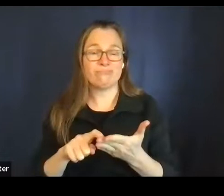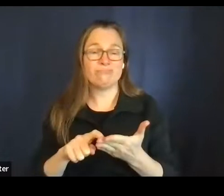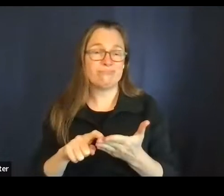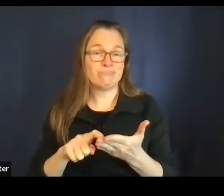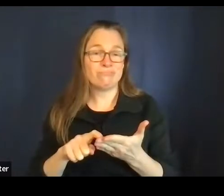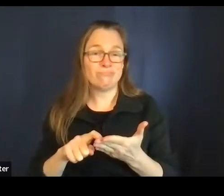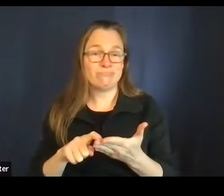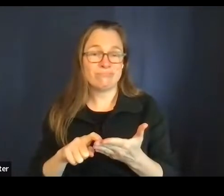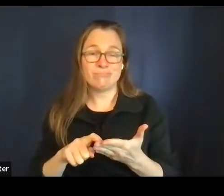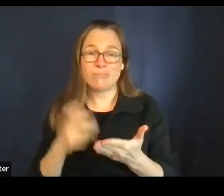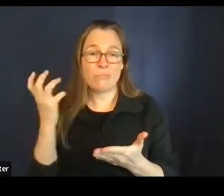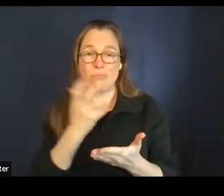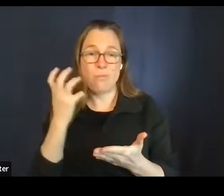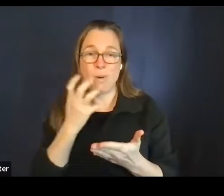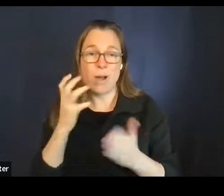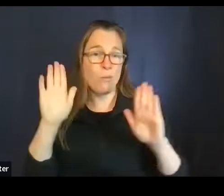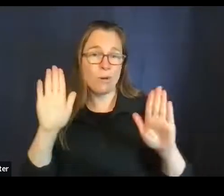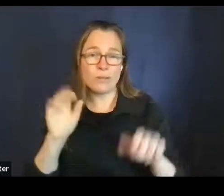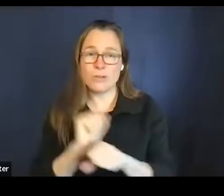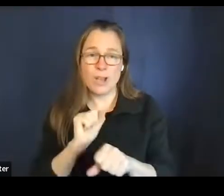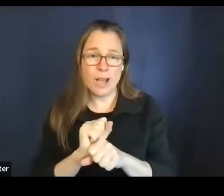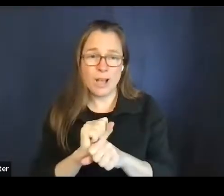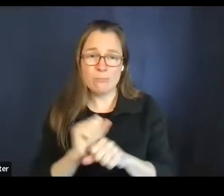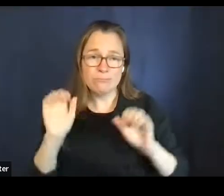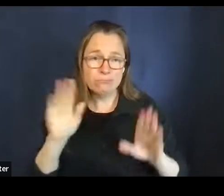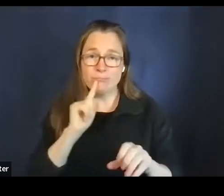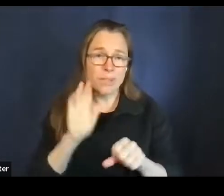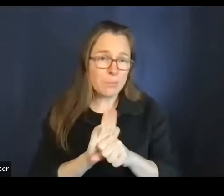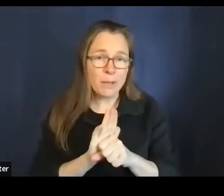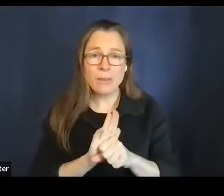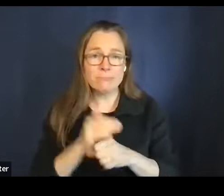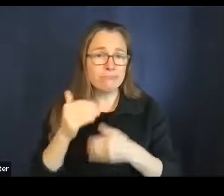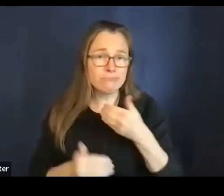the extraordinary efforts and commitment for a more equitable Portland.